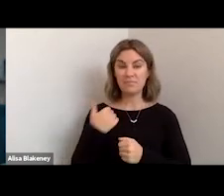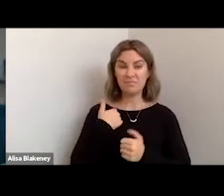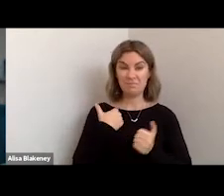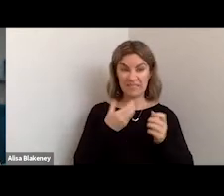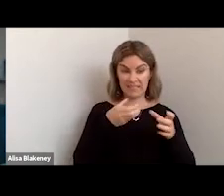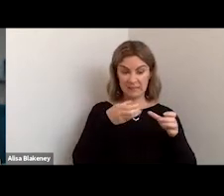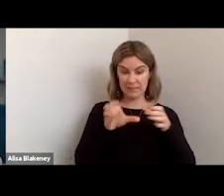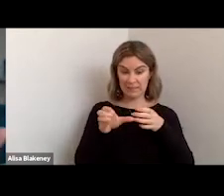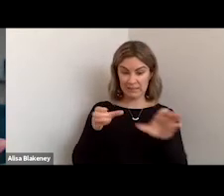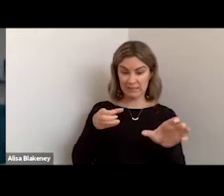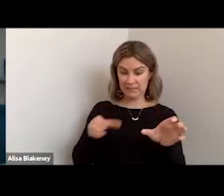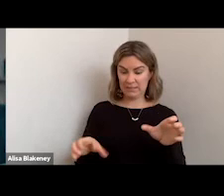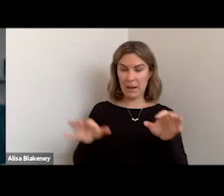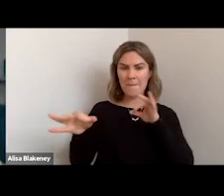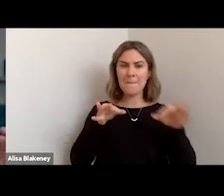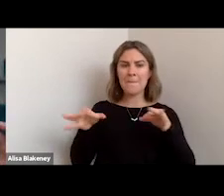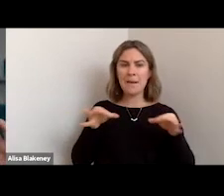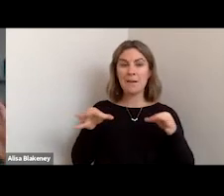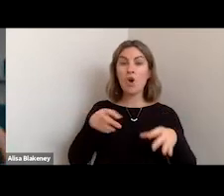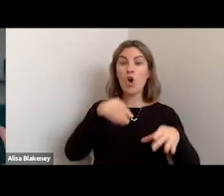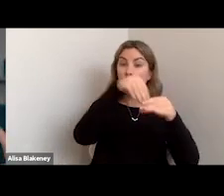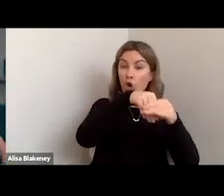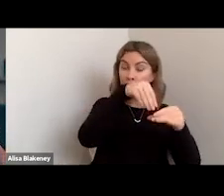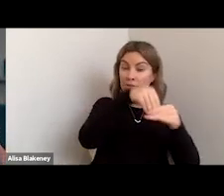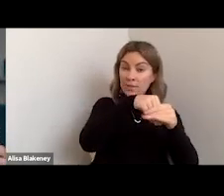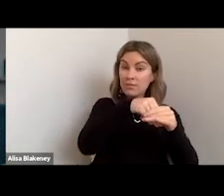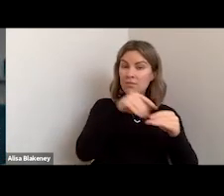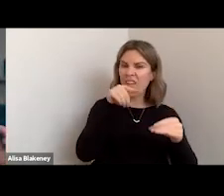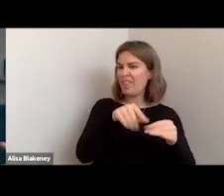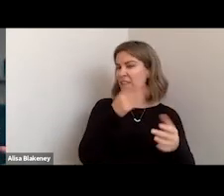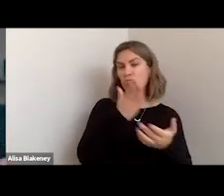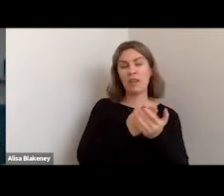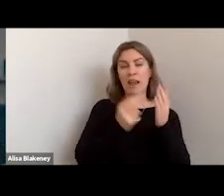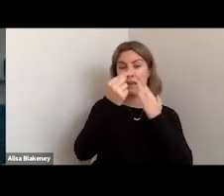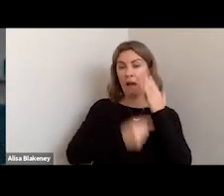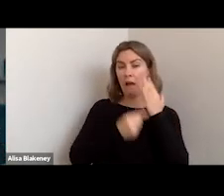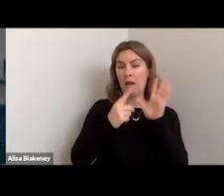into a content planner, which is articles. There's no call to action.